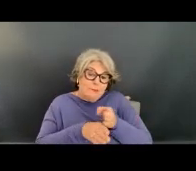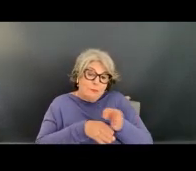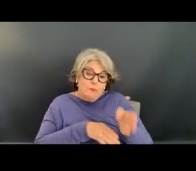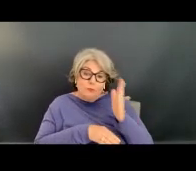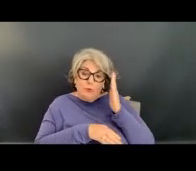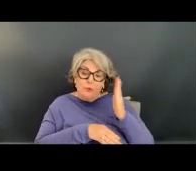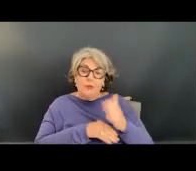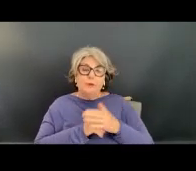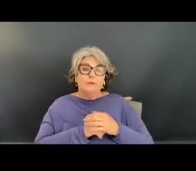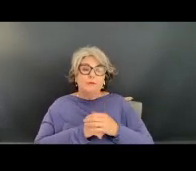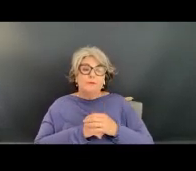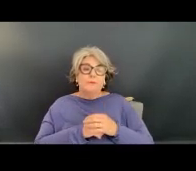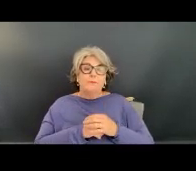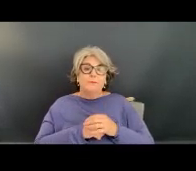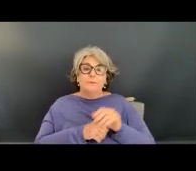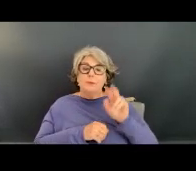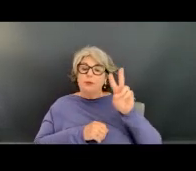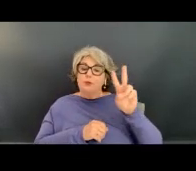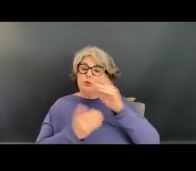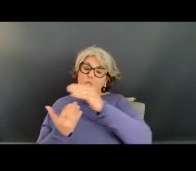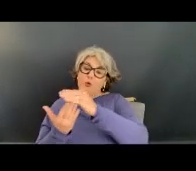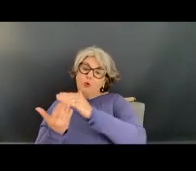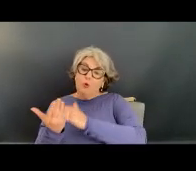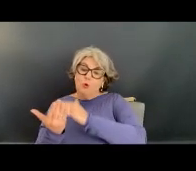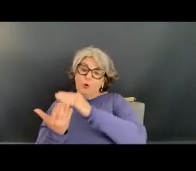So there are two of these courses that are part of EU teach course sequence.